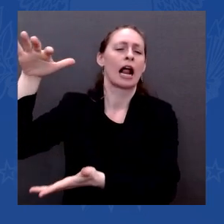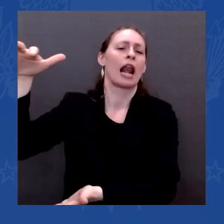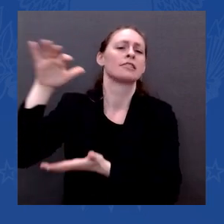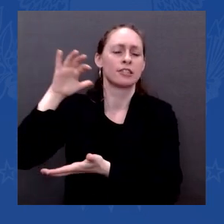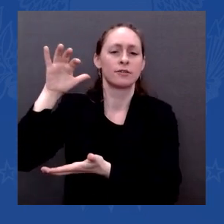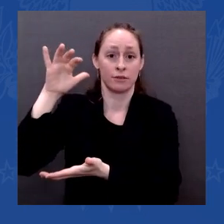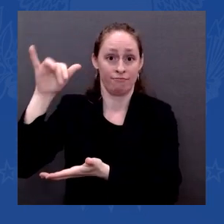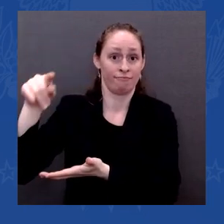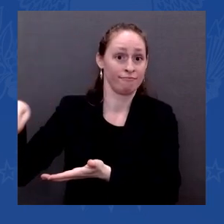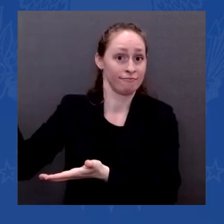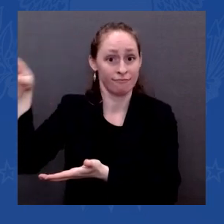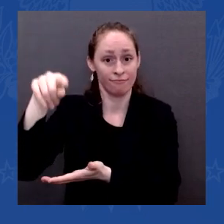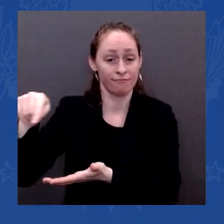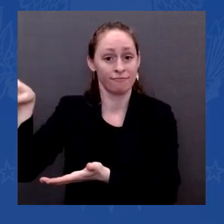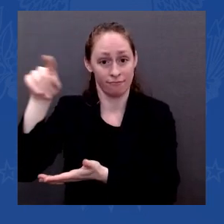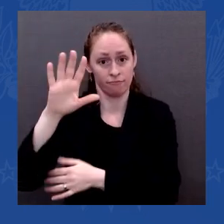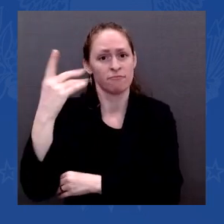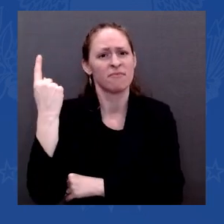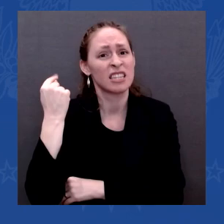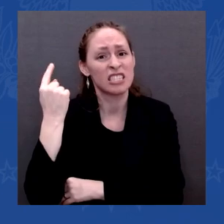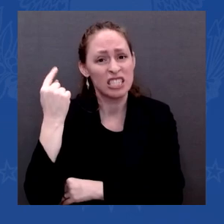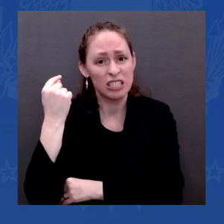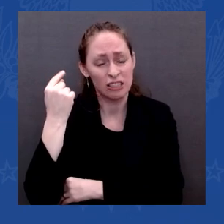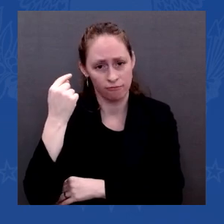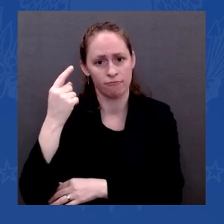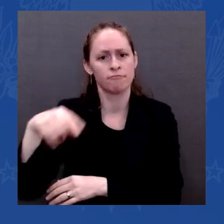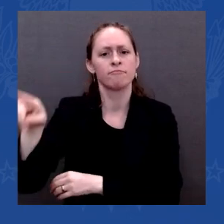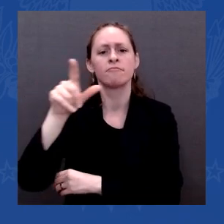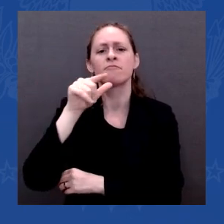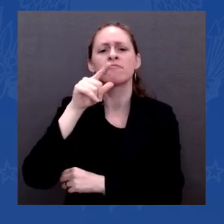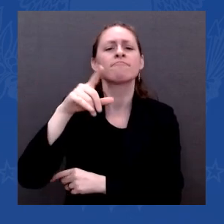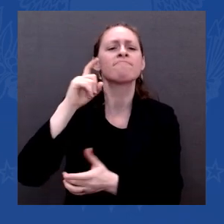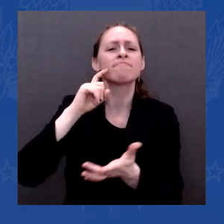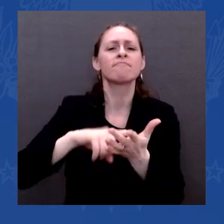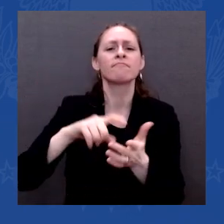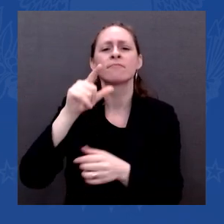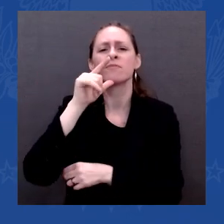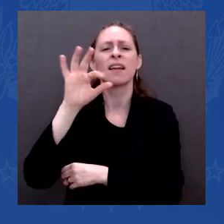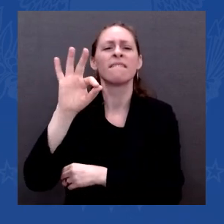and I come from the corporate capital of the world: Delaware. Not a joke.